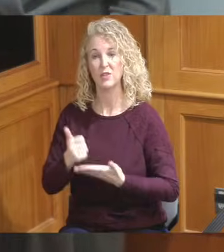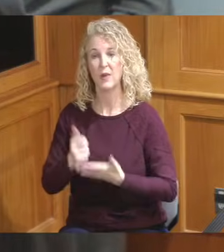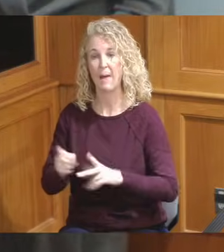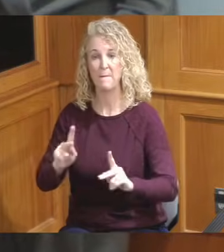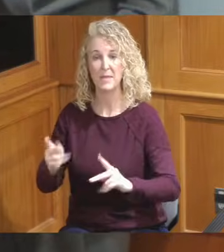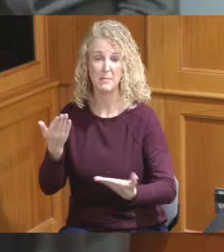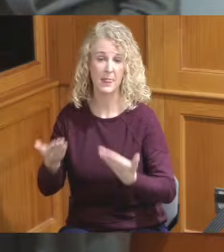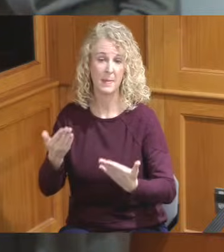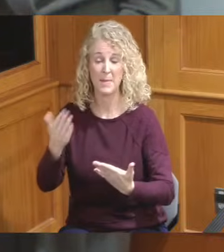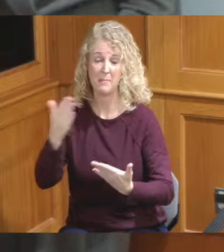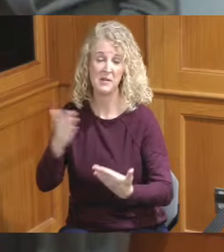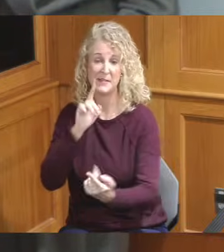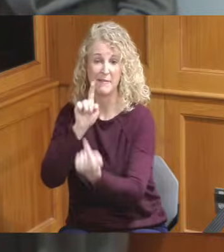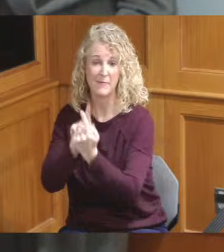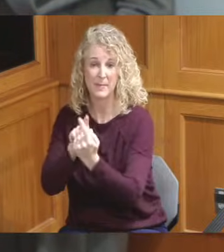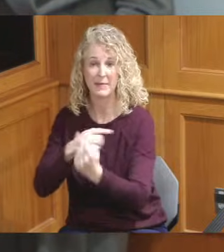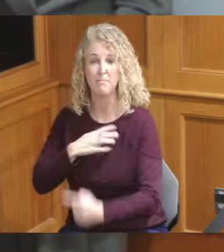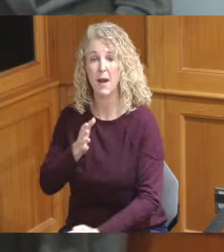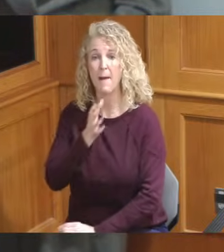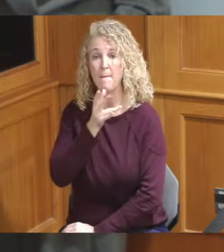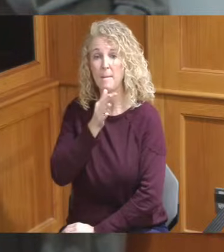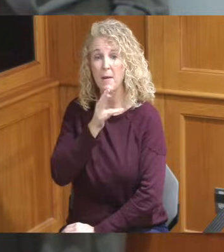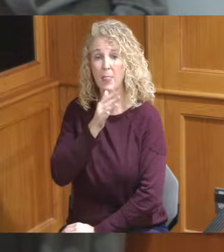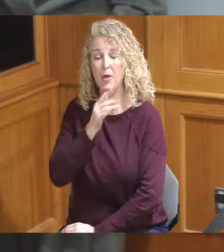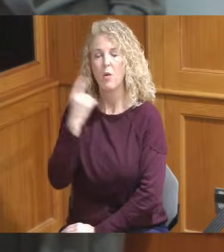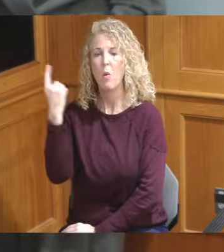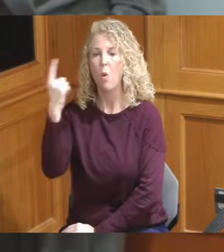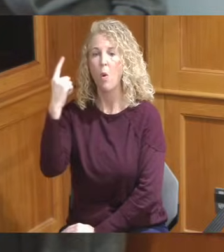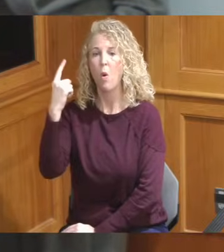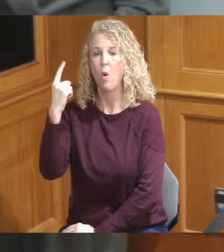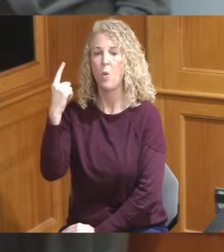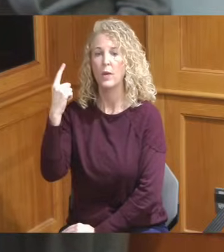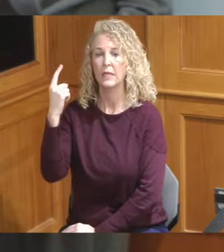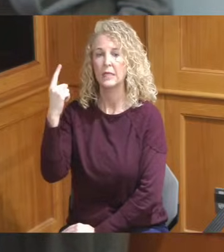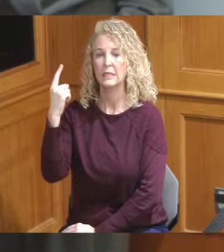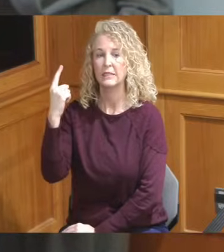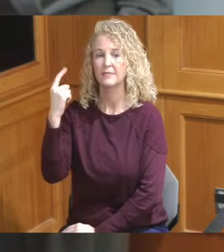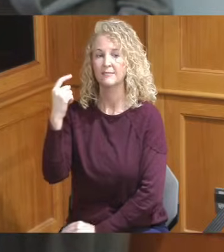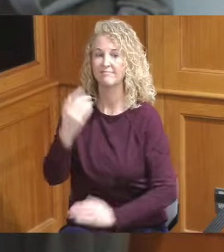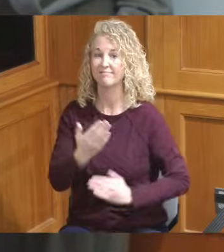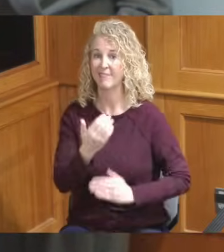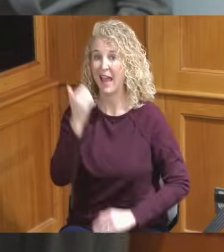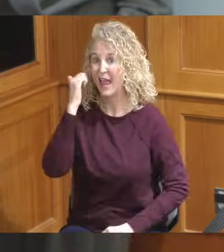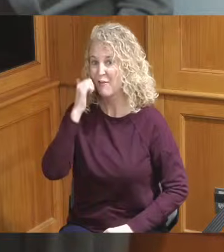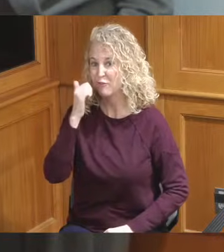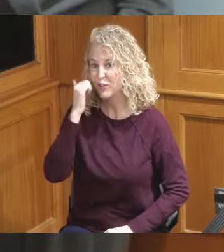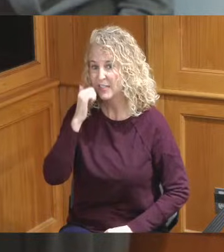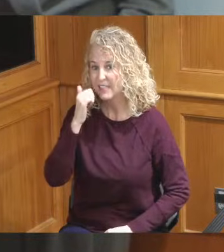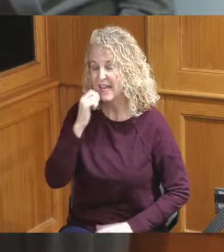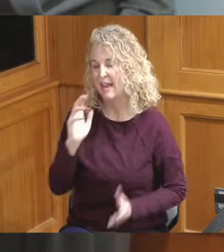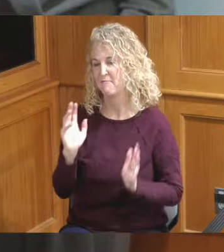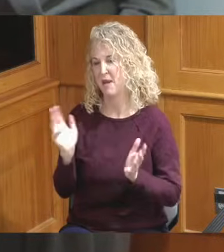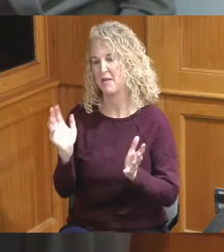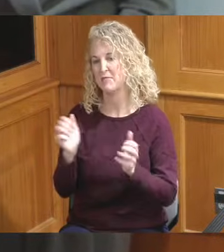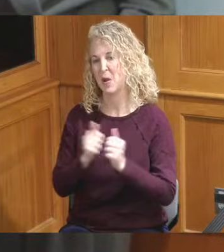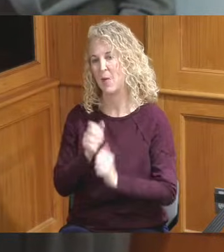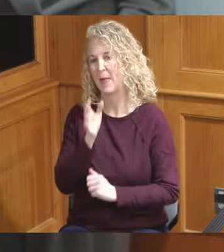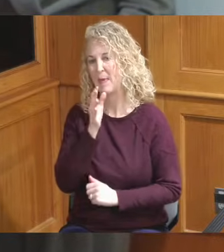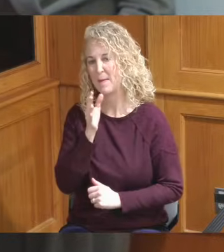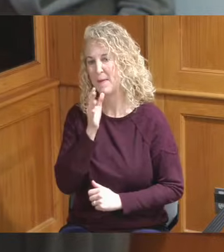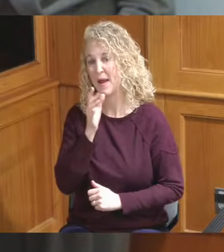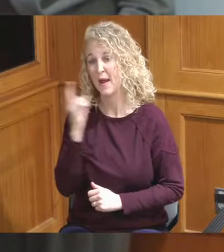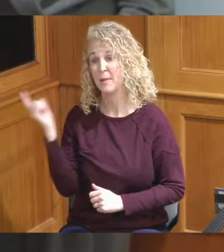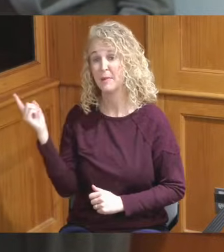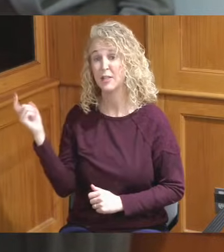of the things that my mother continues to ask me every day that I talk to her is, "Who did you help